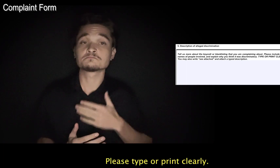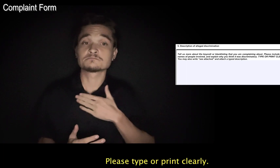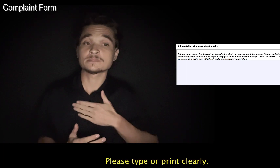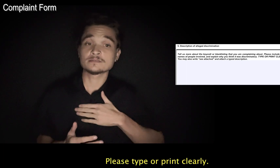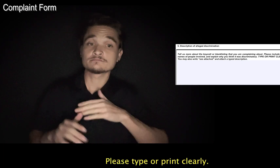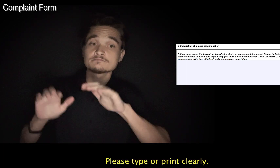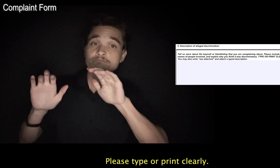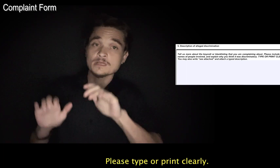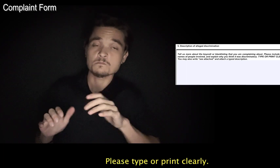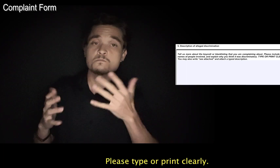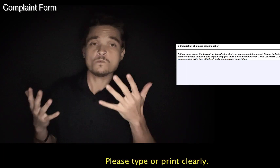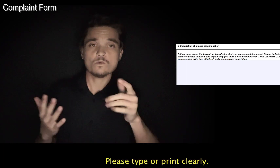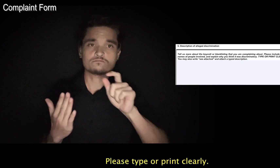Please type or print clearly.